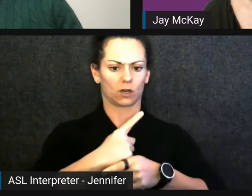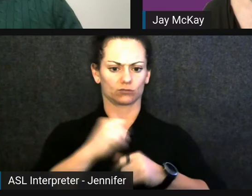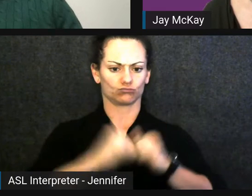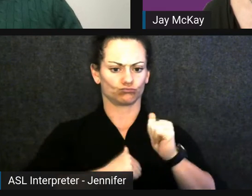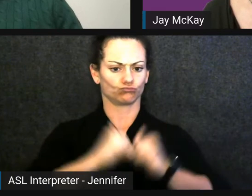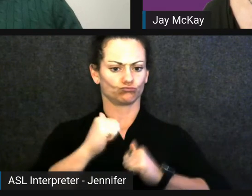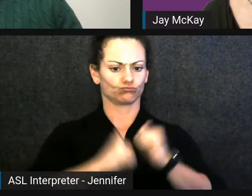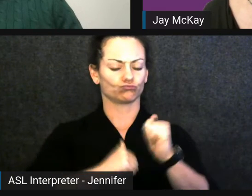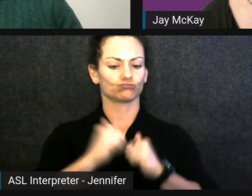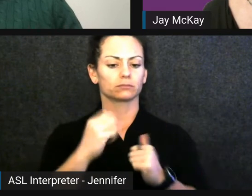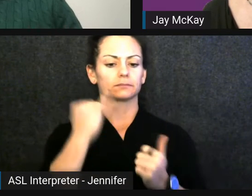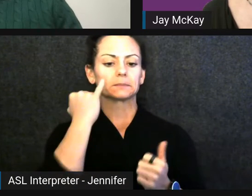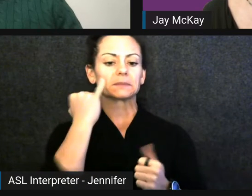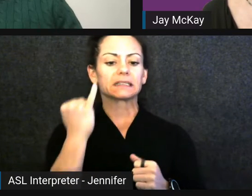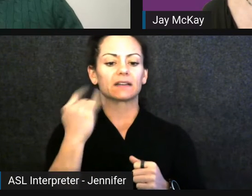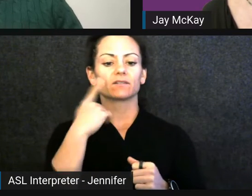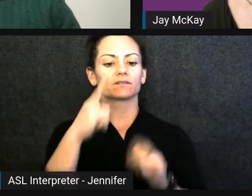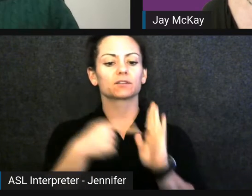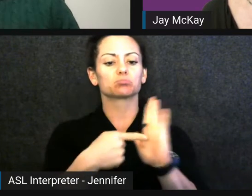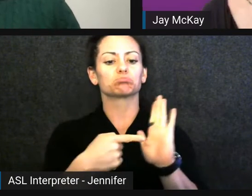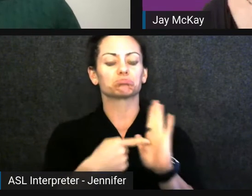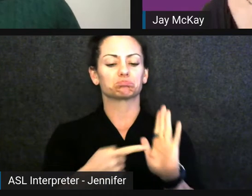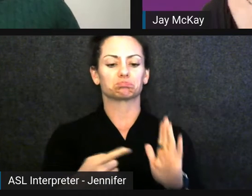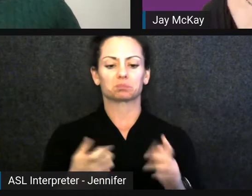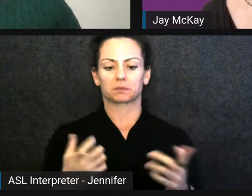Let's say the-- so how do you mean grouping?